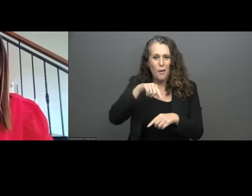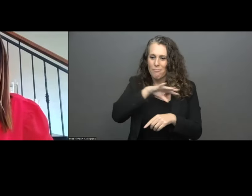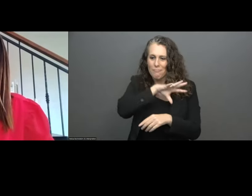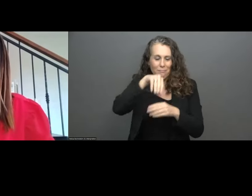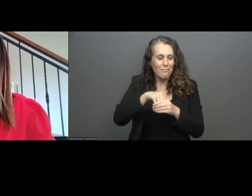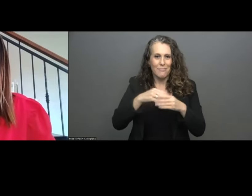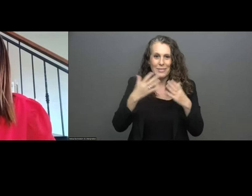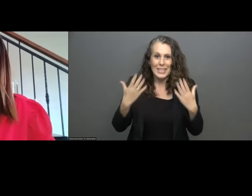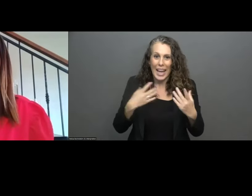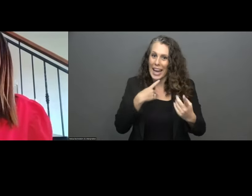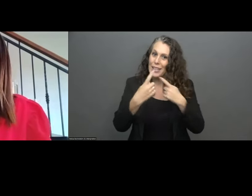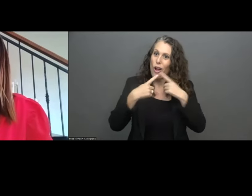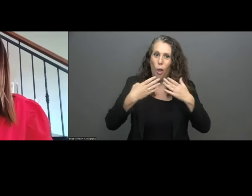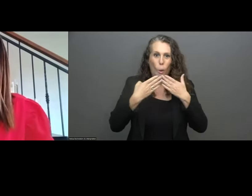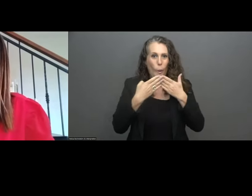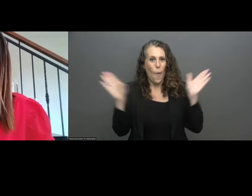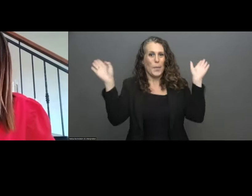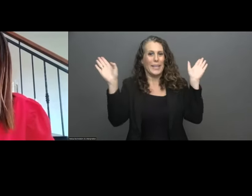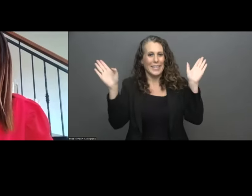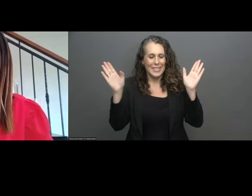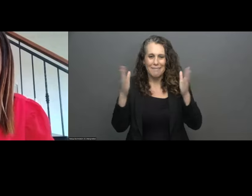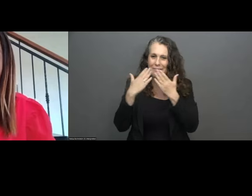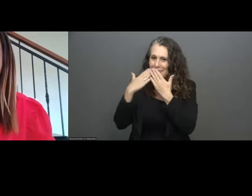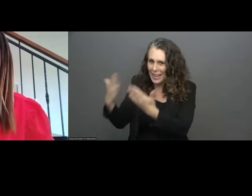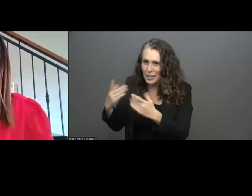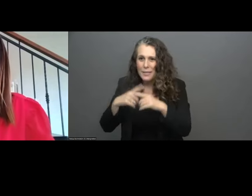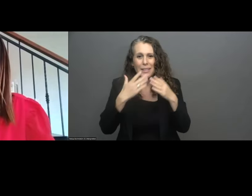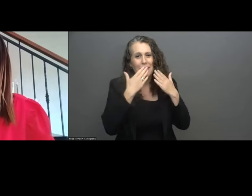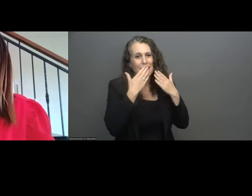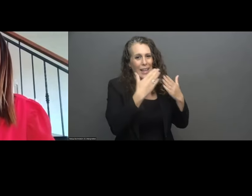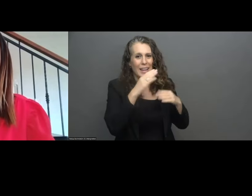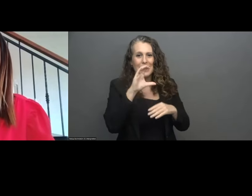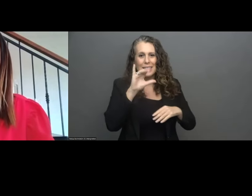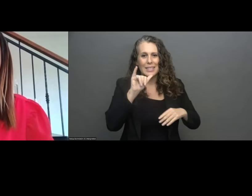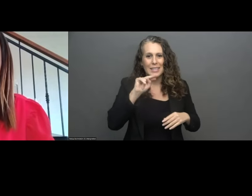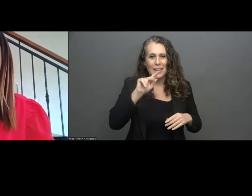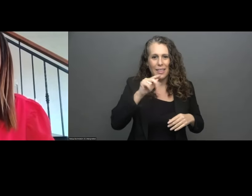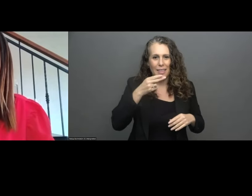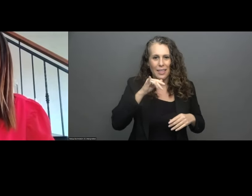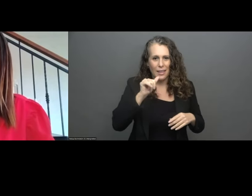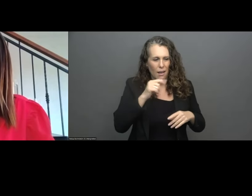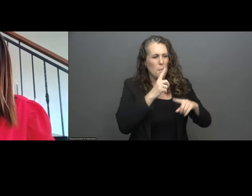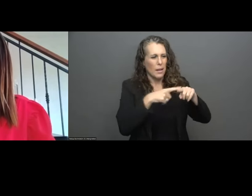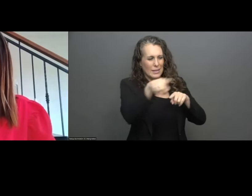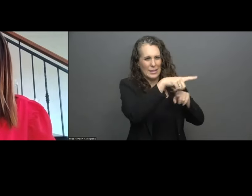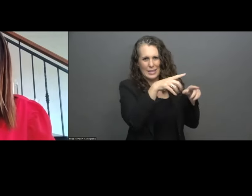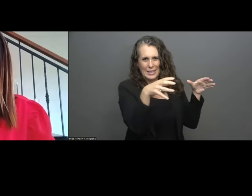dialogue. And thank you to you, Cynthia and your team. And as the regional office in the